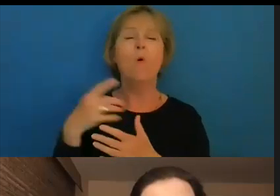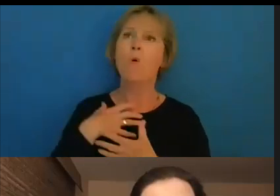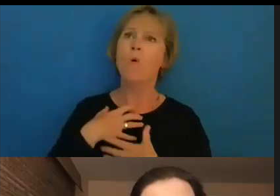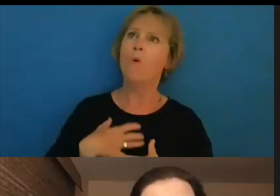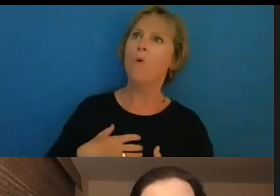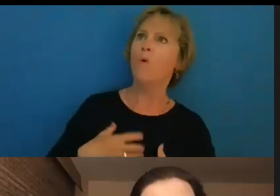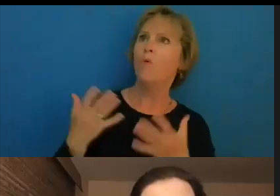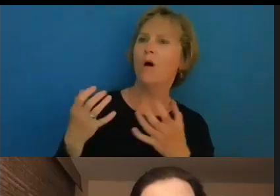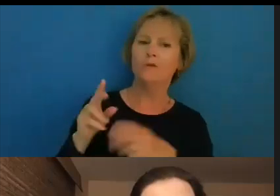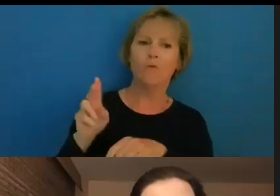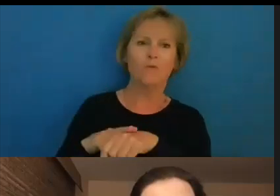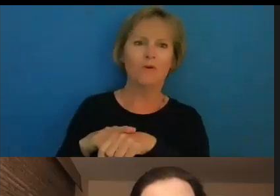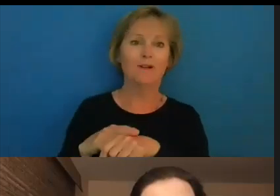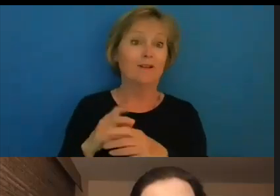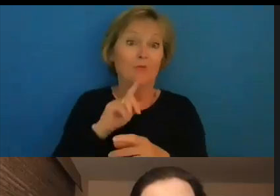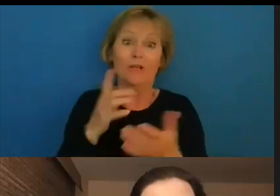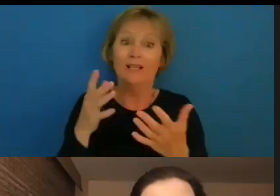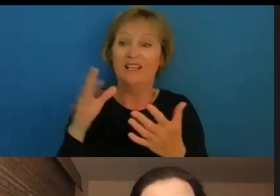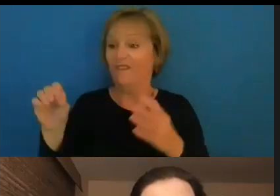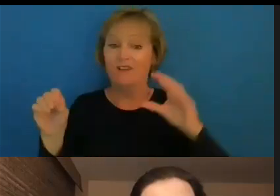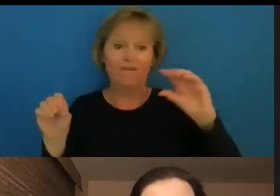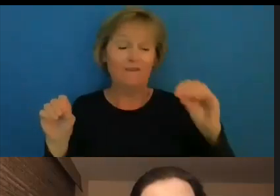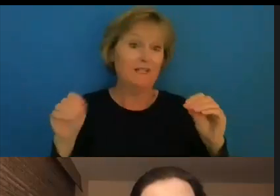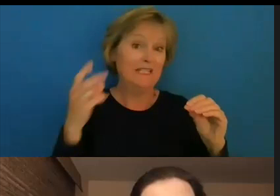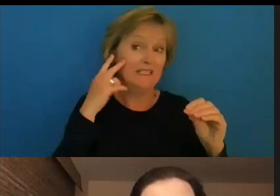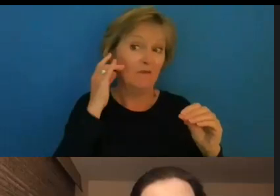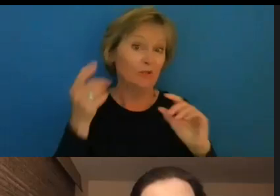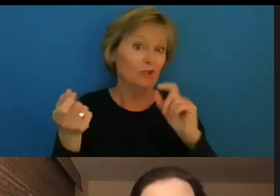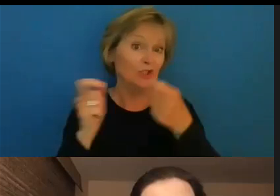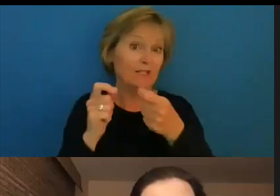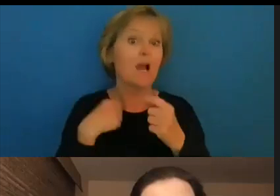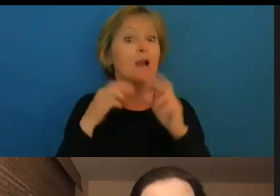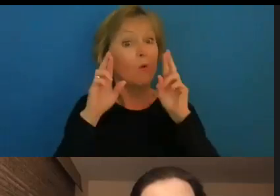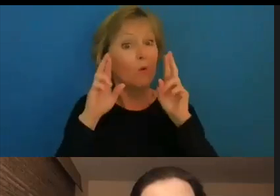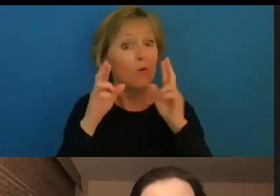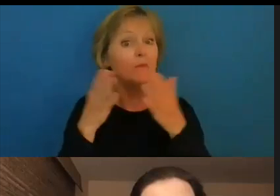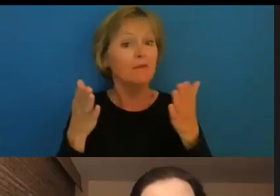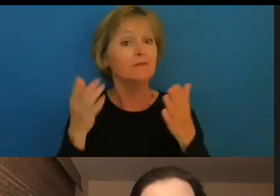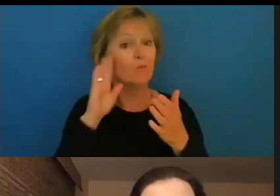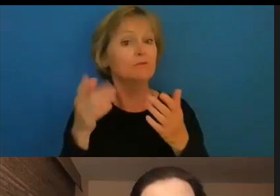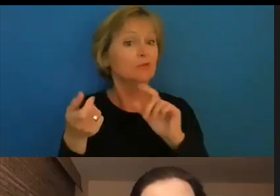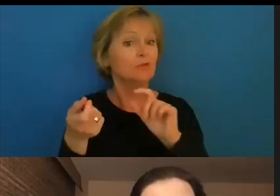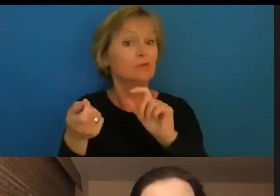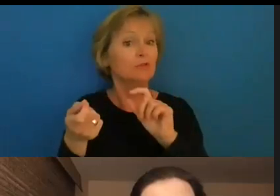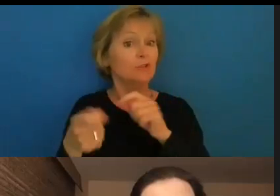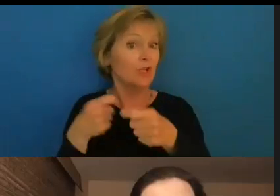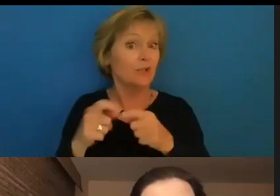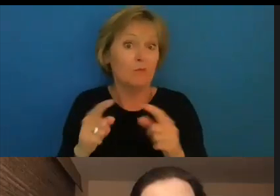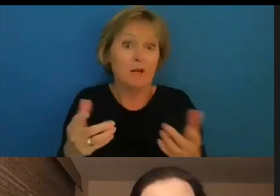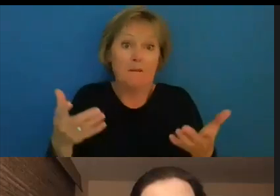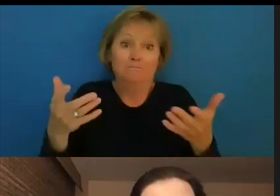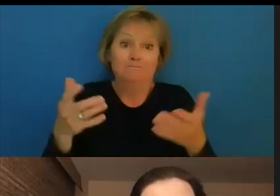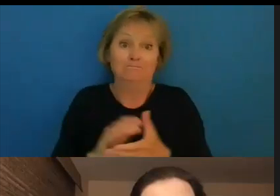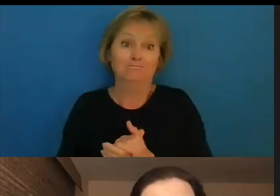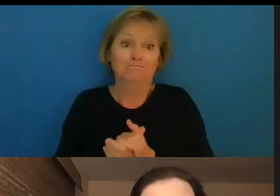So it's 50/50 at this point, I'm hoping things change but you know, people have to let